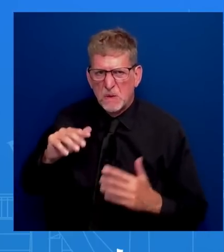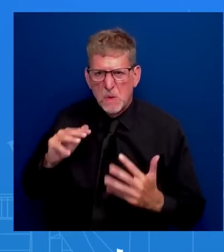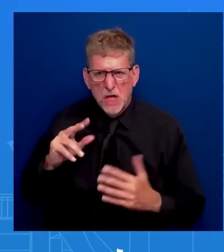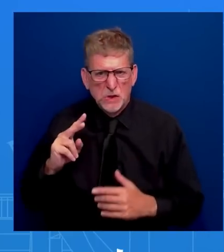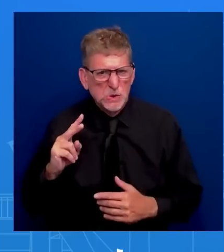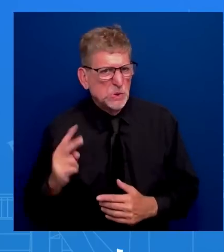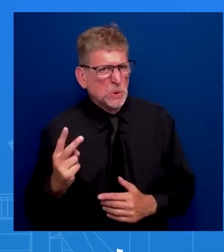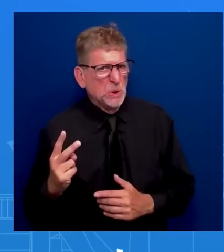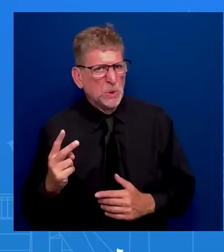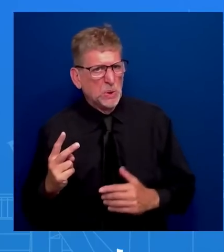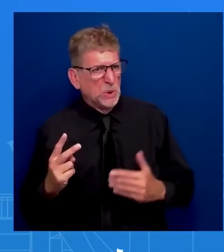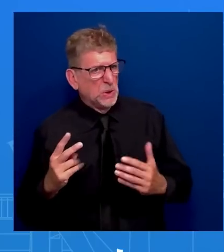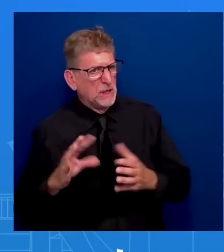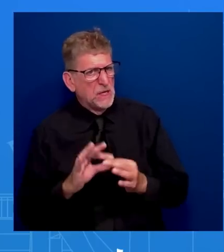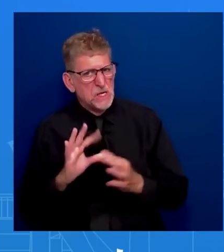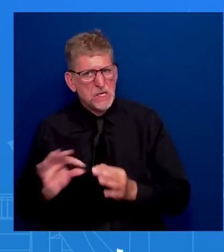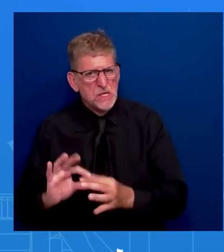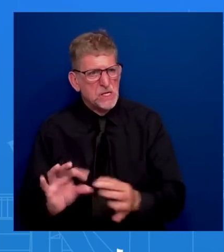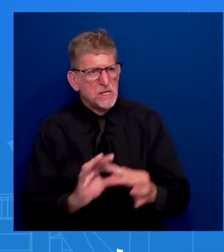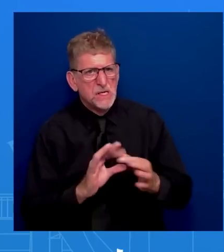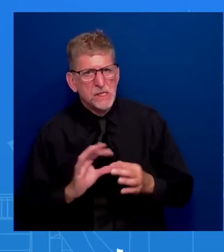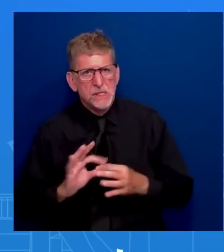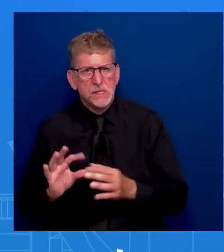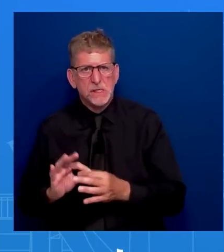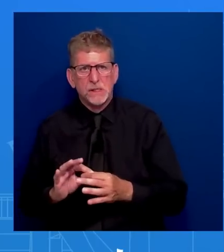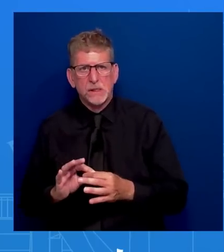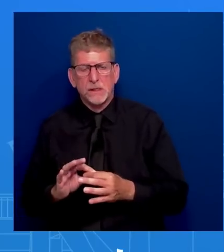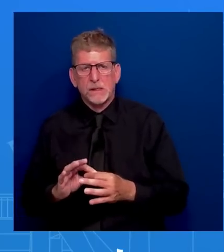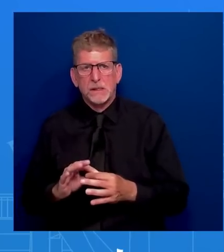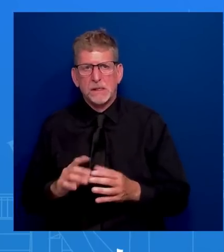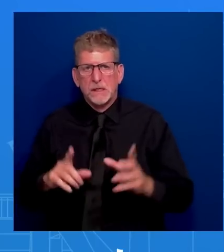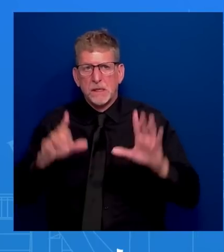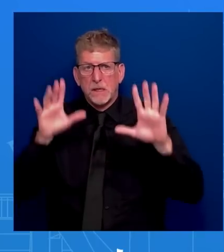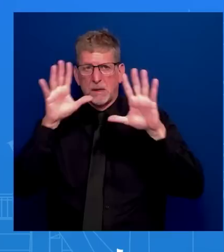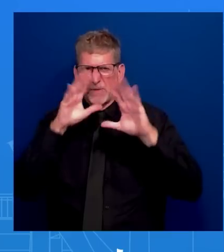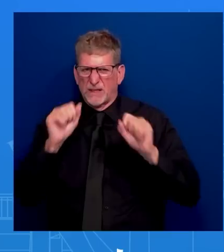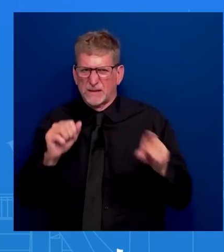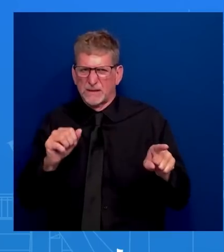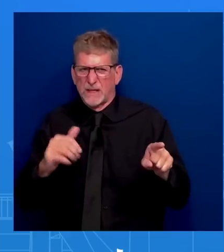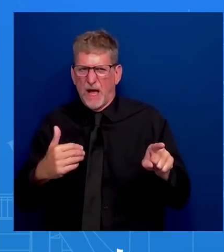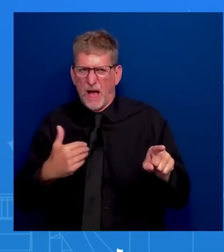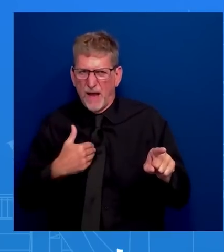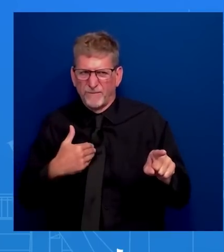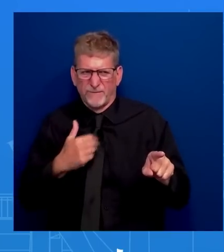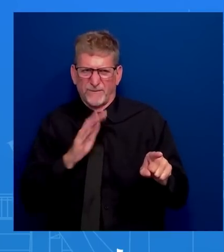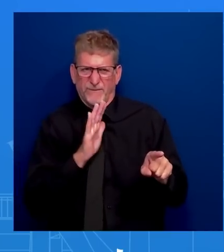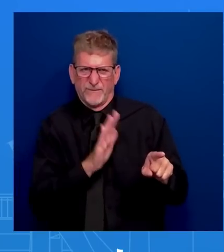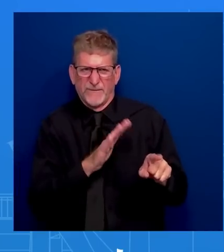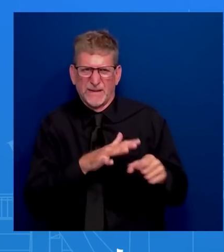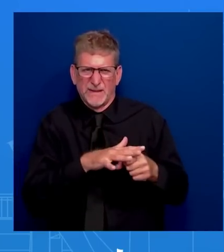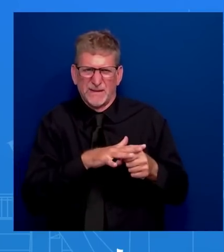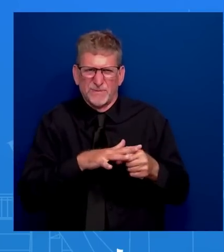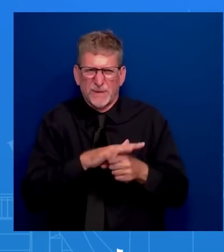violent extremism strategy last year. Is the White House in contact with the Justice Department,